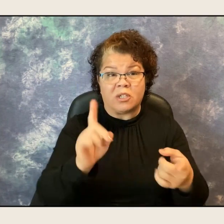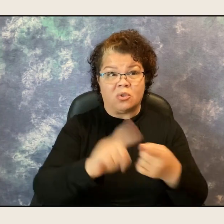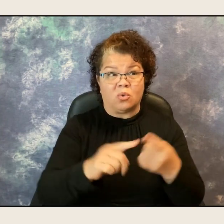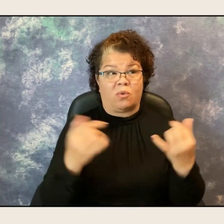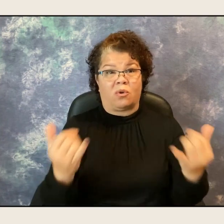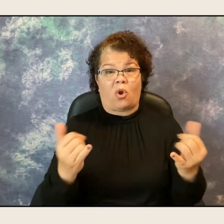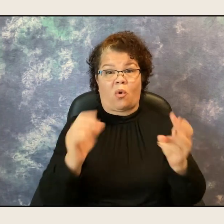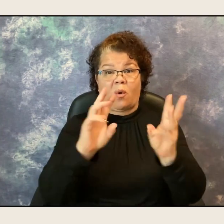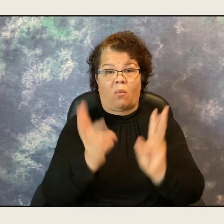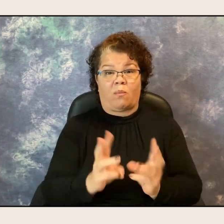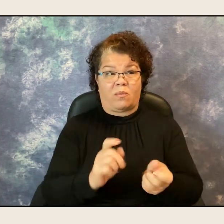Mm-hmm.